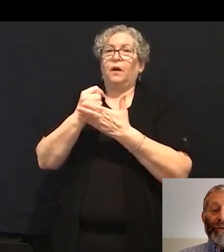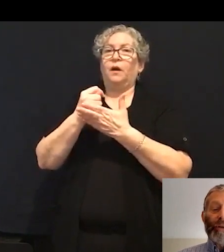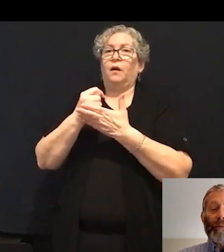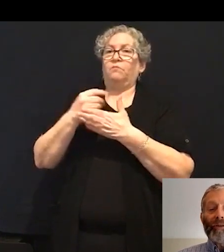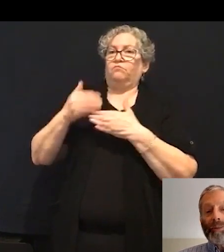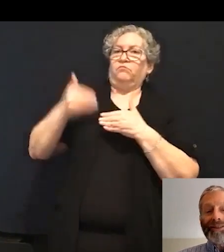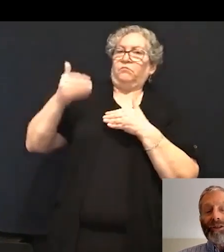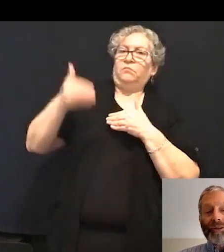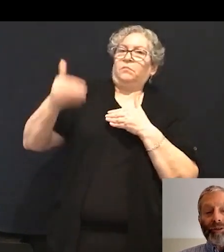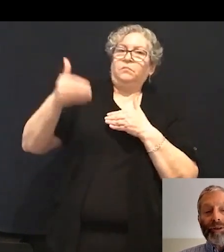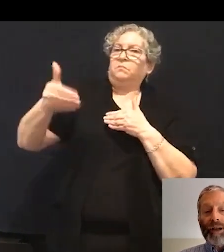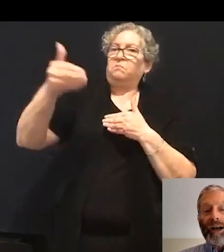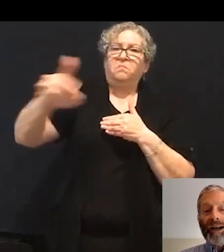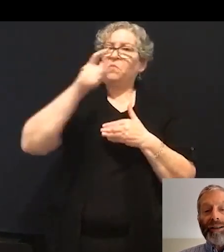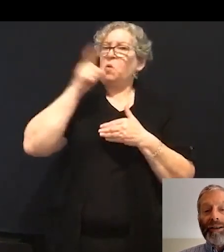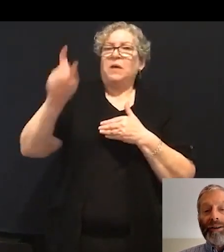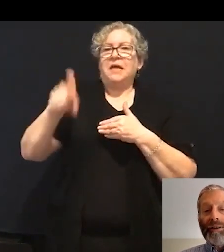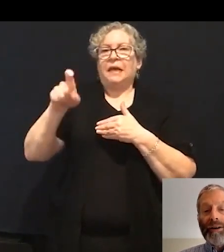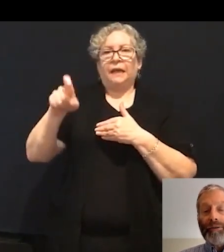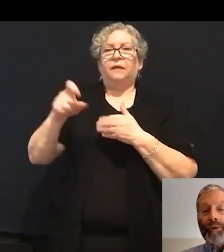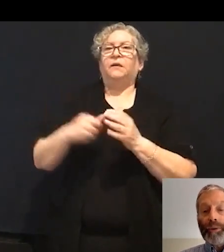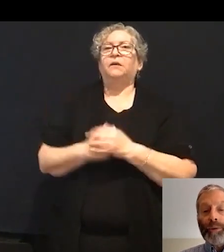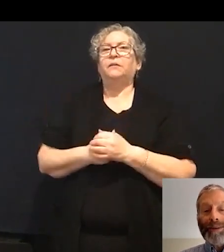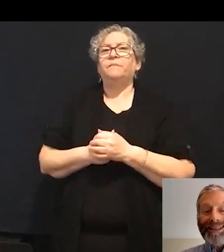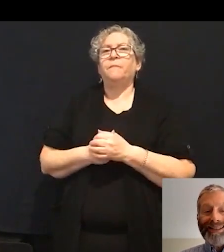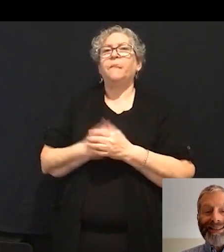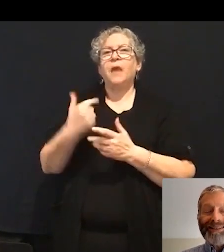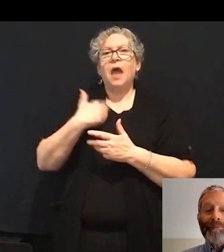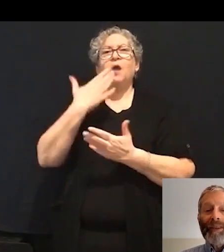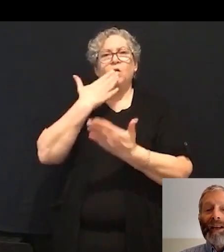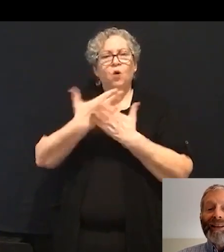the treatment to be delivered on a frequent basis.